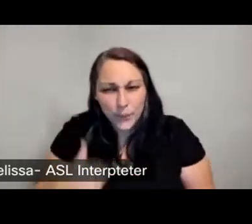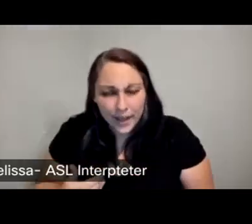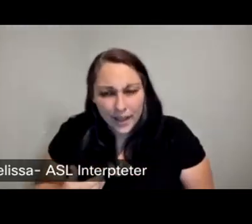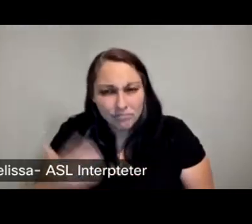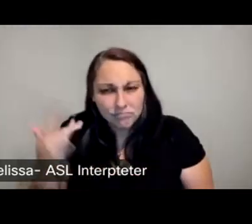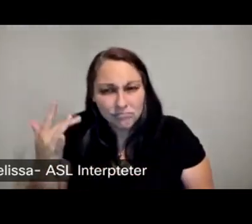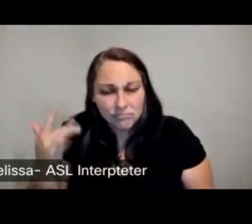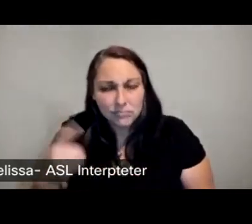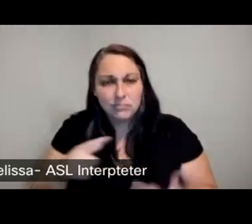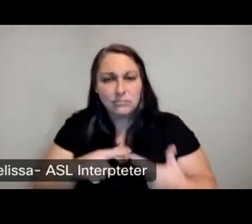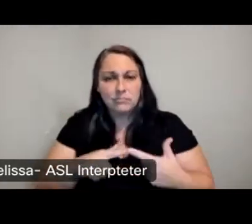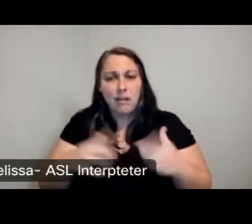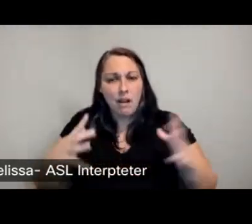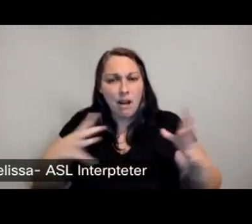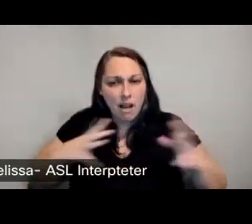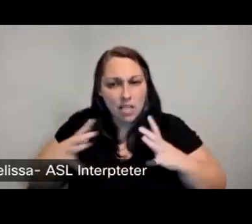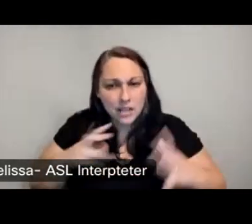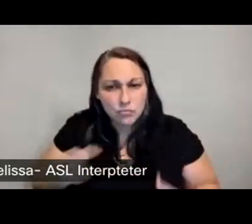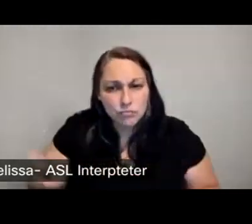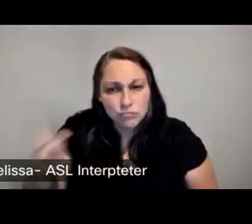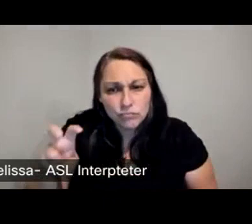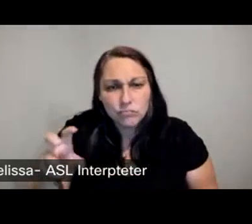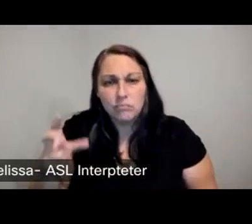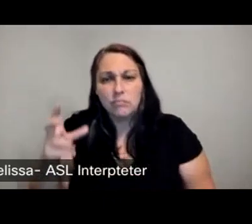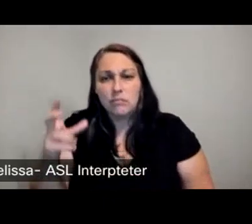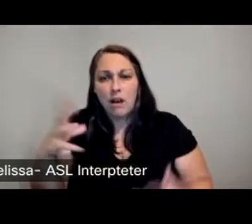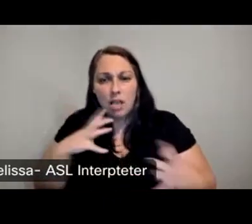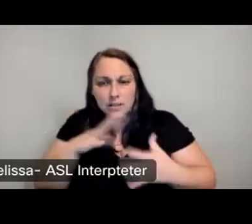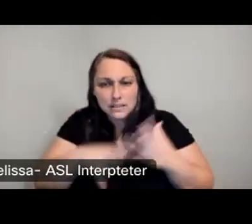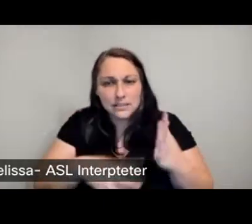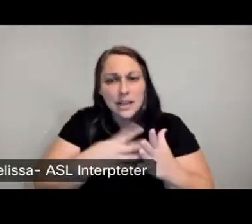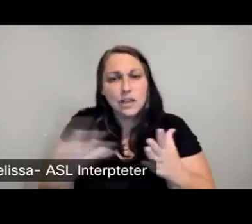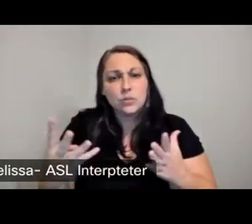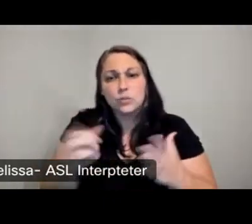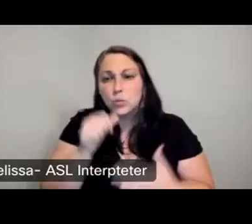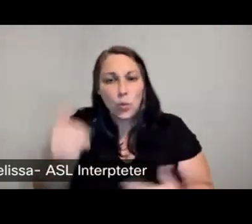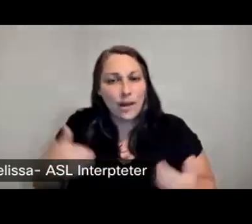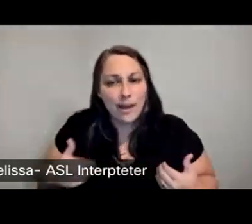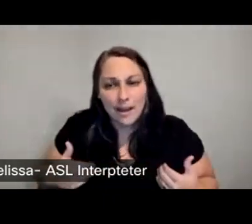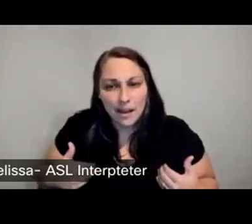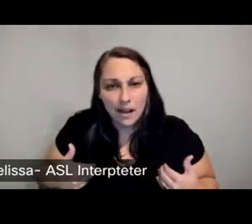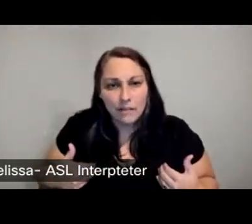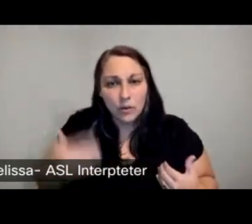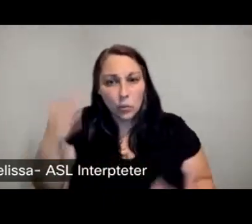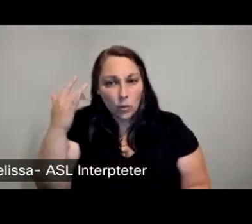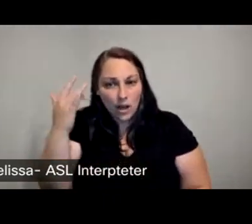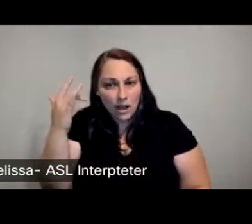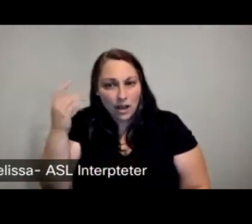Holiday Route a holiday schedule a Sunday schedule holiday schedule because of the bunches the buses